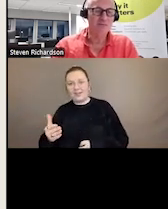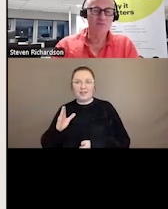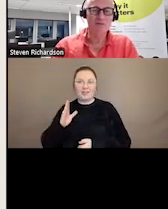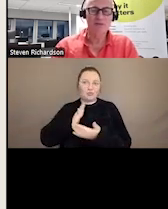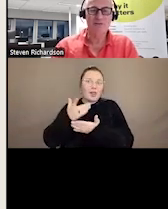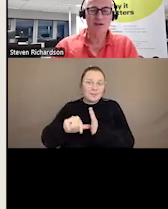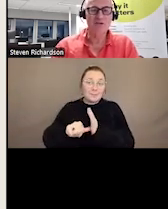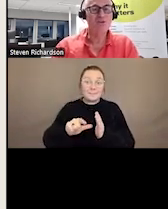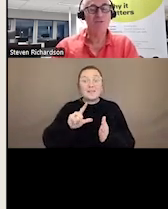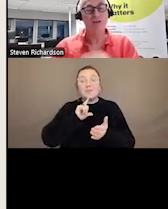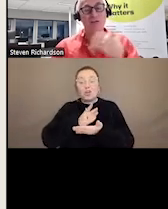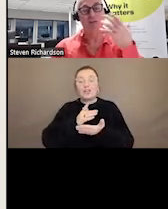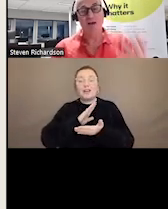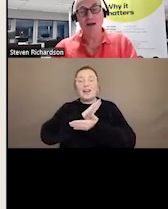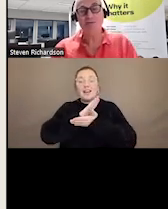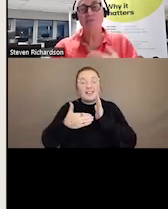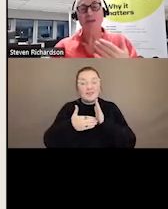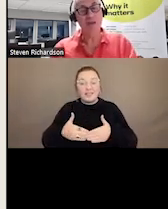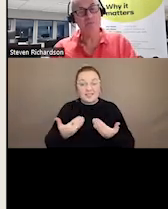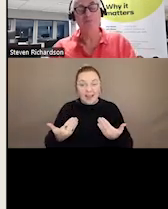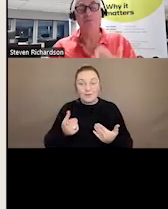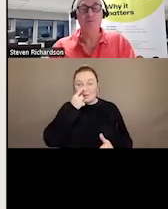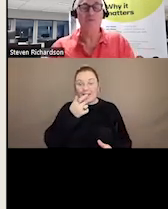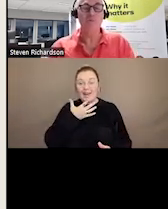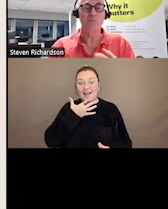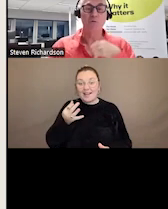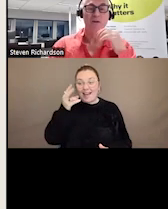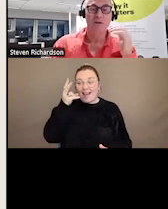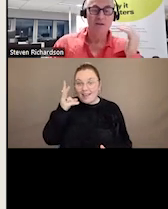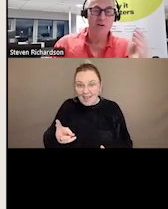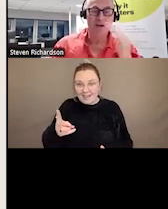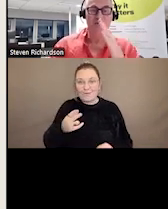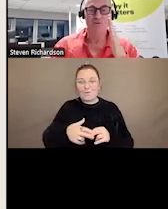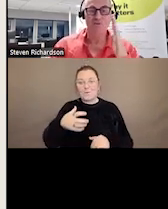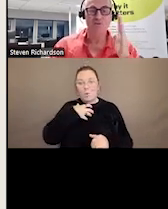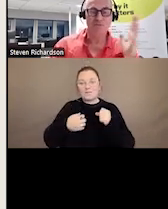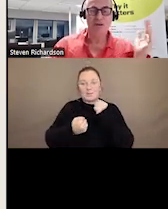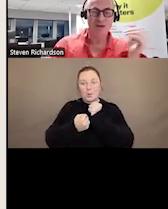towards the end of the day, you can even go and ask them again for further support. As your